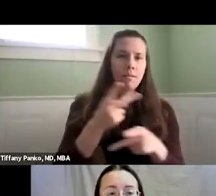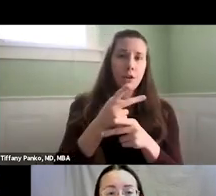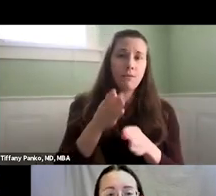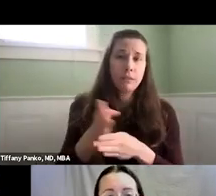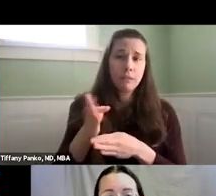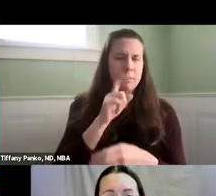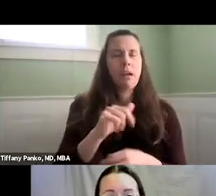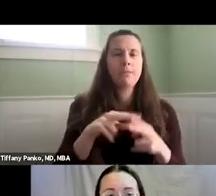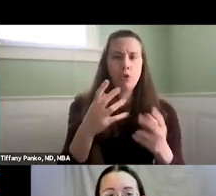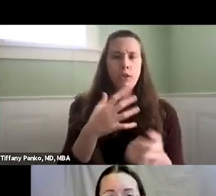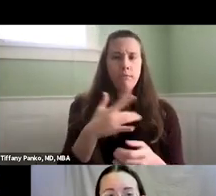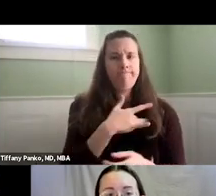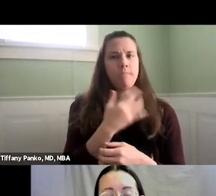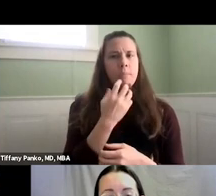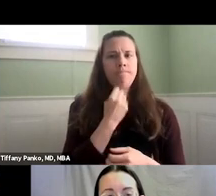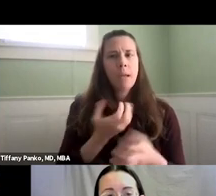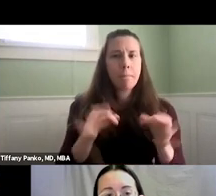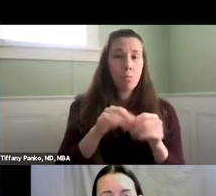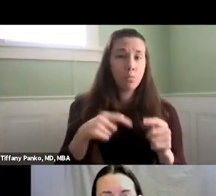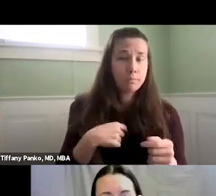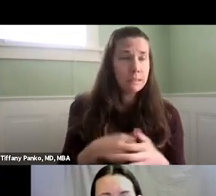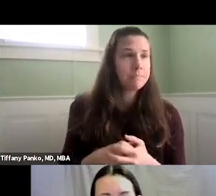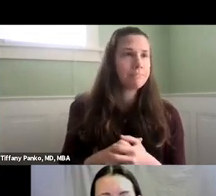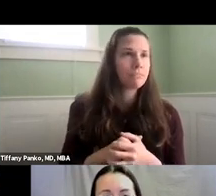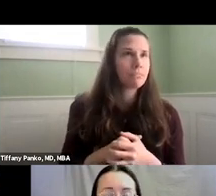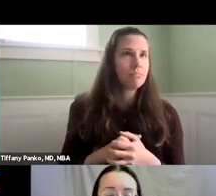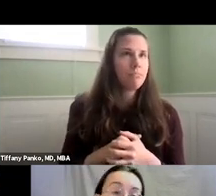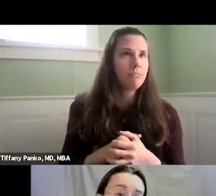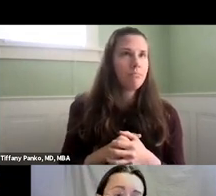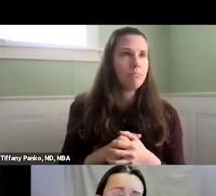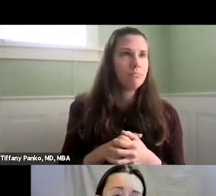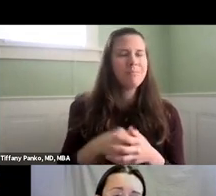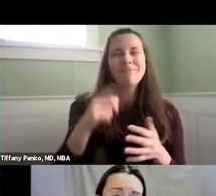and we are working on expanding that for others in healthcare field. That is a topic that